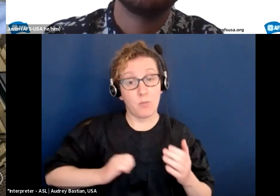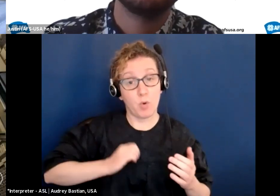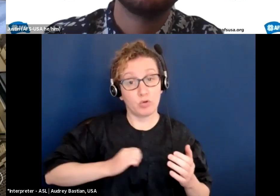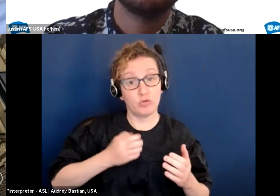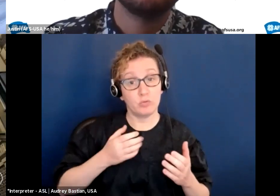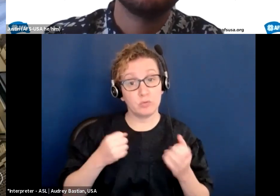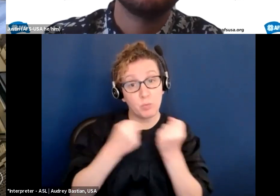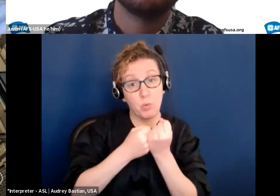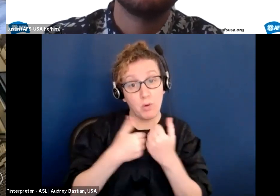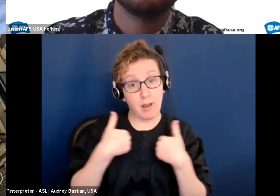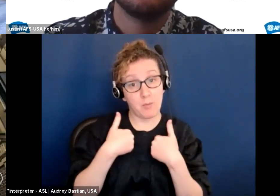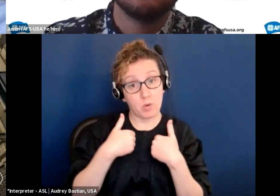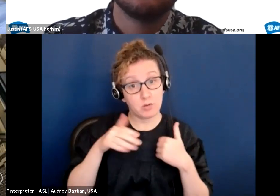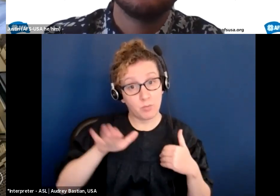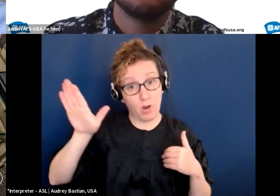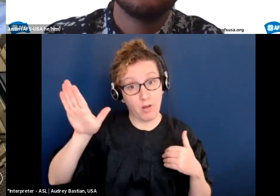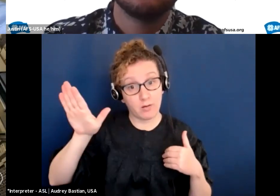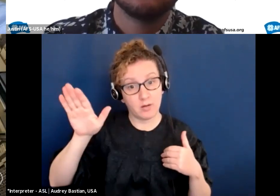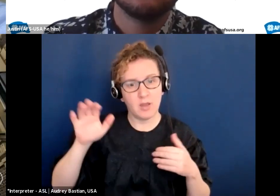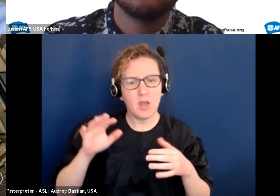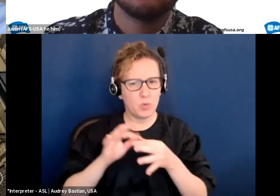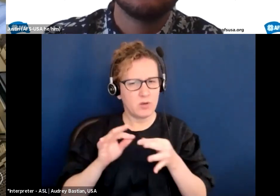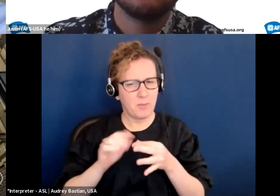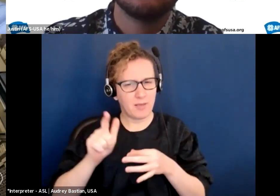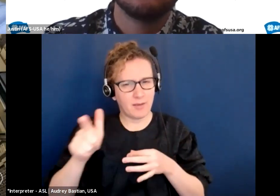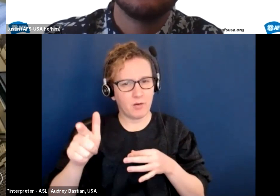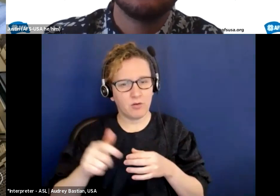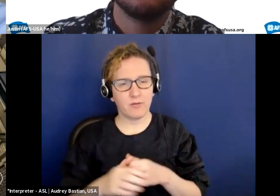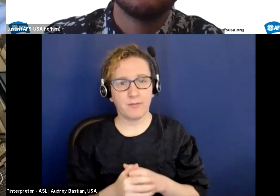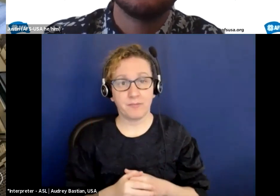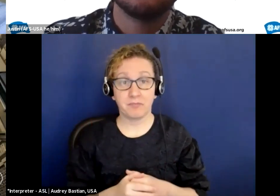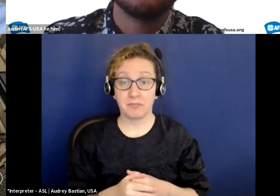with them abroad. We will talk about that a bit later, but there are several stories